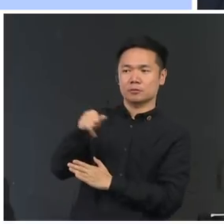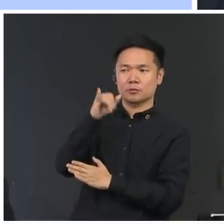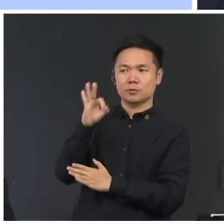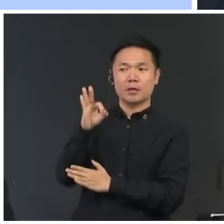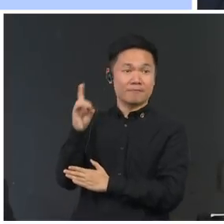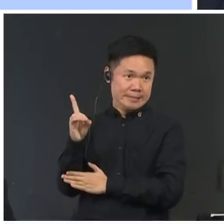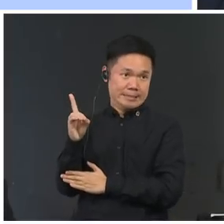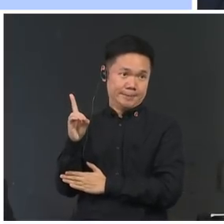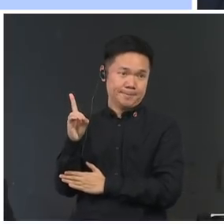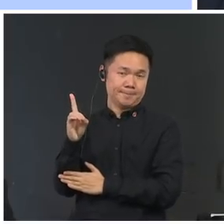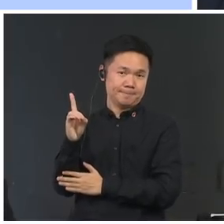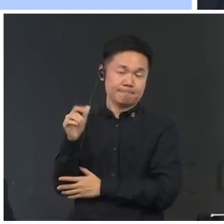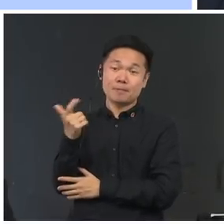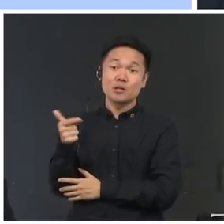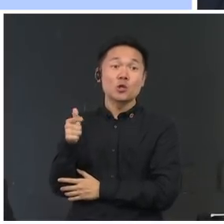establishment of the foundation, a